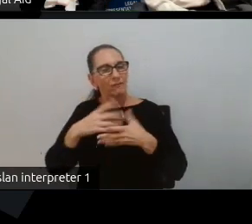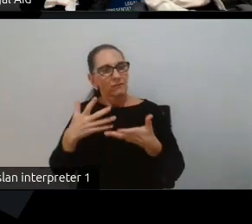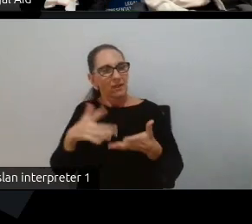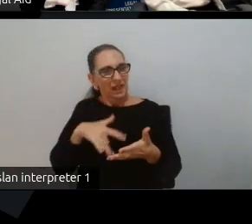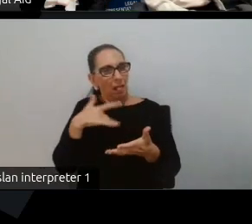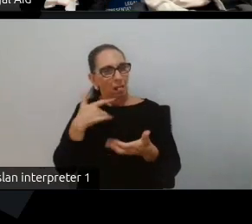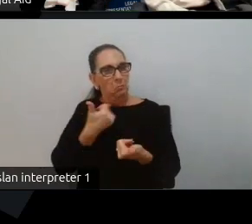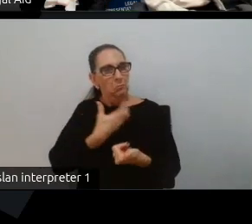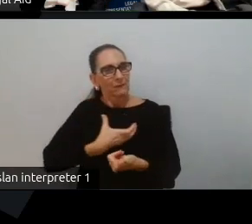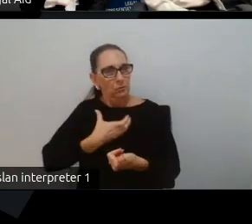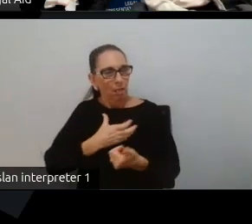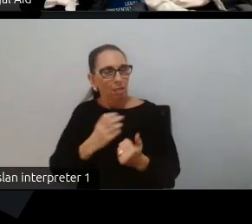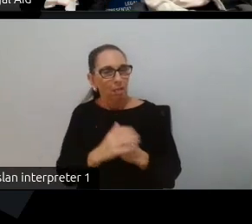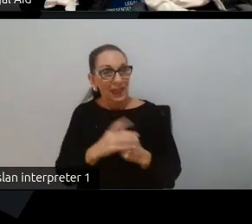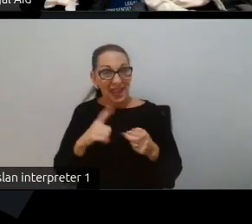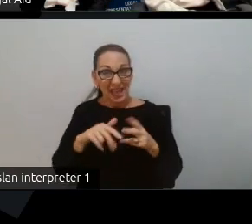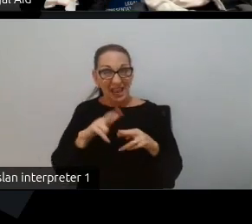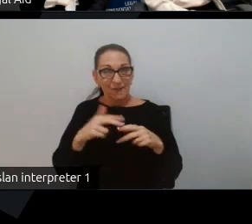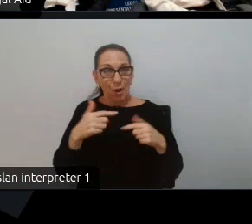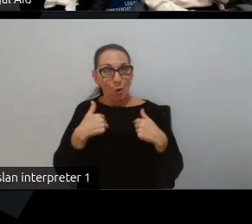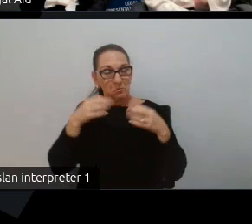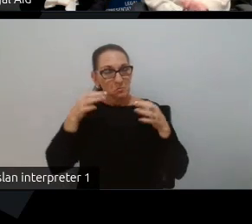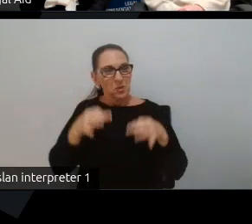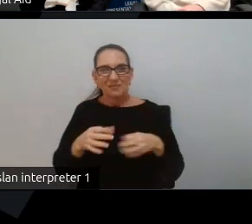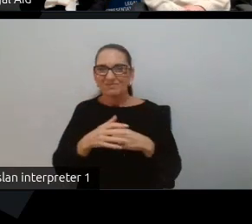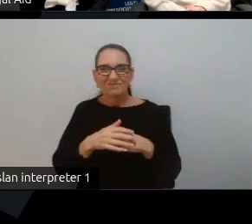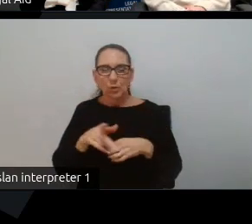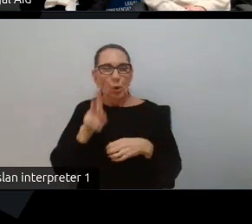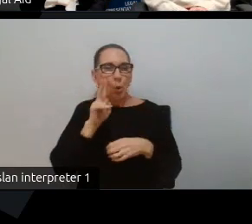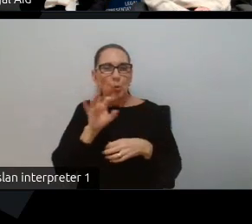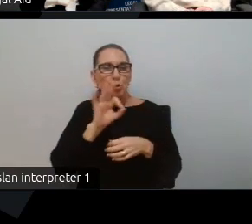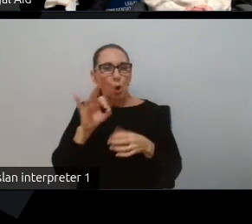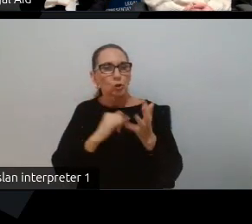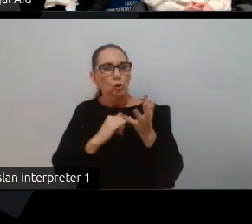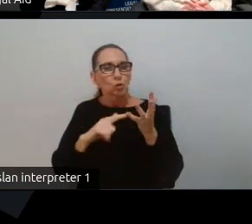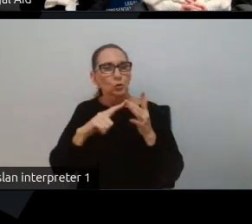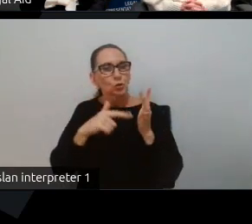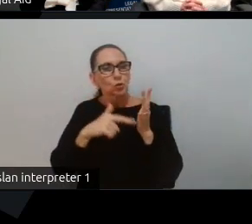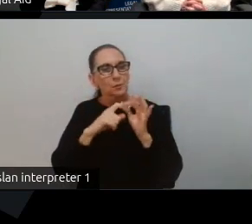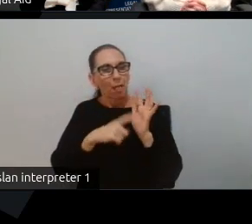as not suitable to proceed, the certificate will issue that I talked about before, but that will